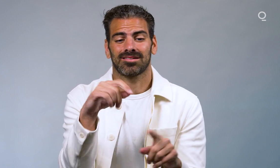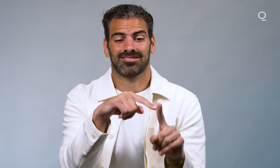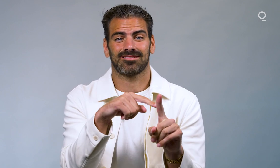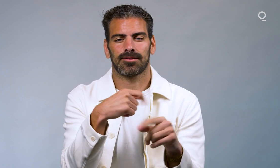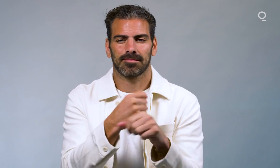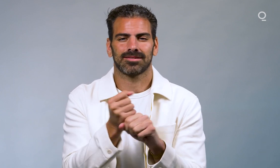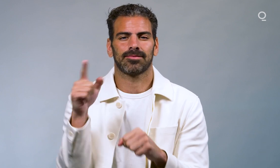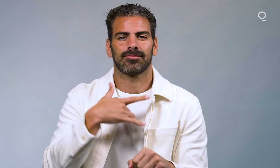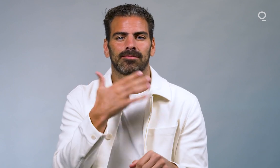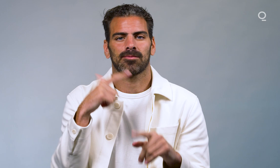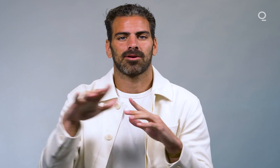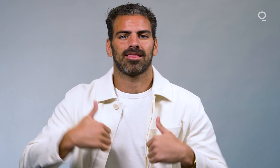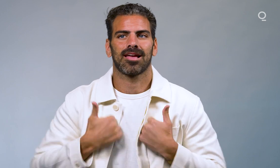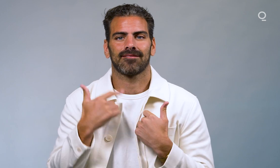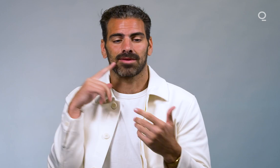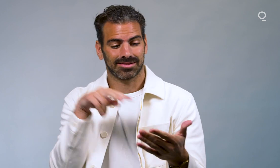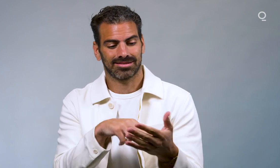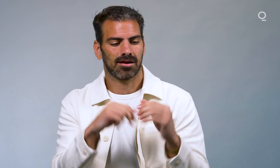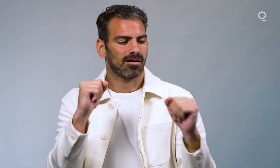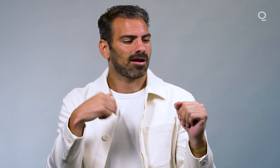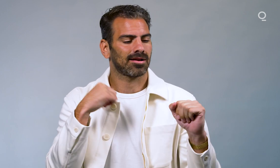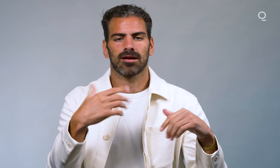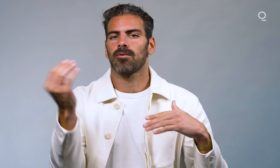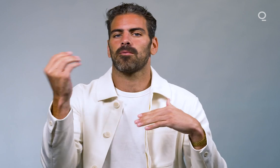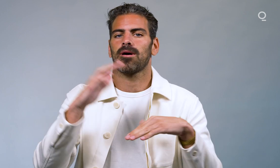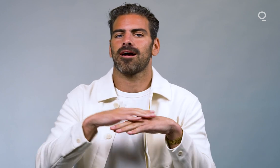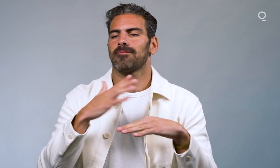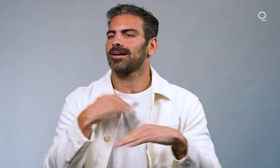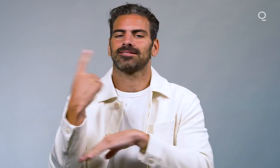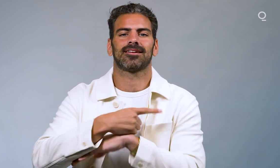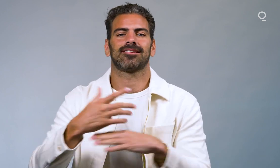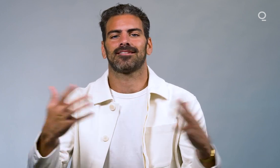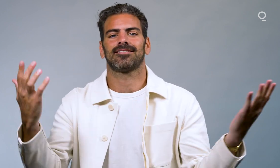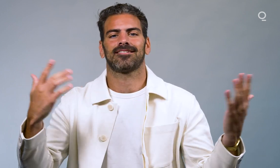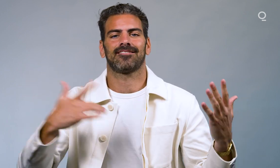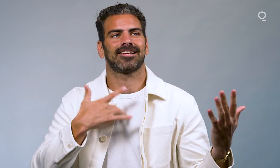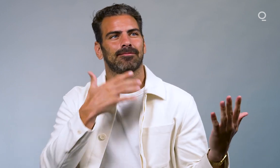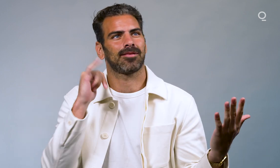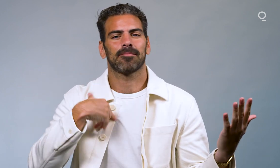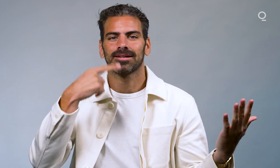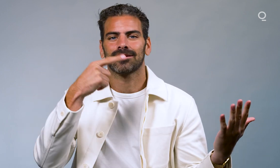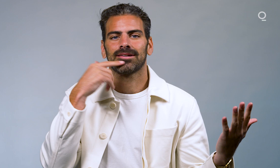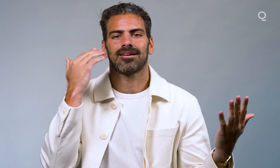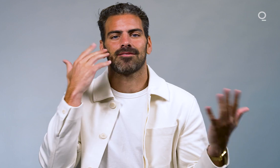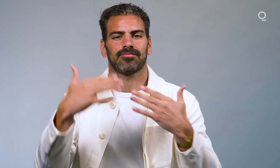but it's a few seconds of another human's life if you consider it. Right? You know,